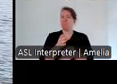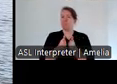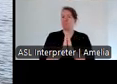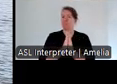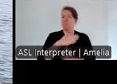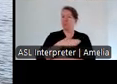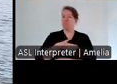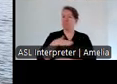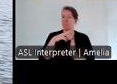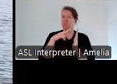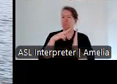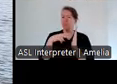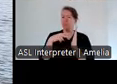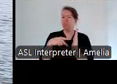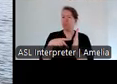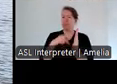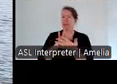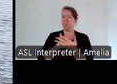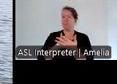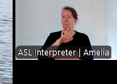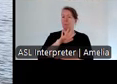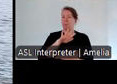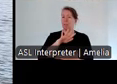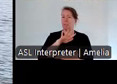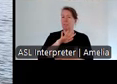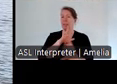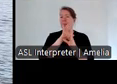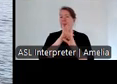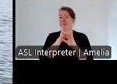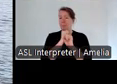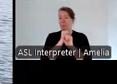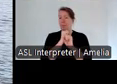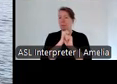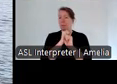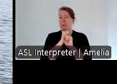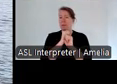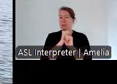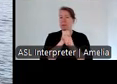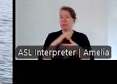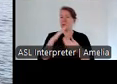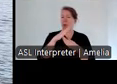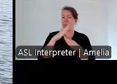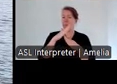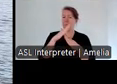so we take a little bit of time to read the abstract of WCAG, and then we also take a little bit of time